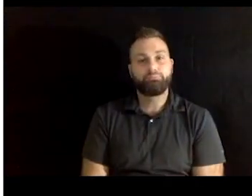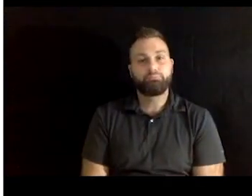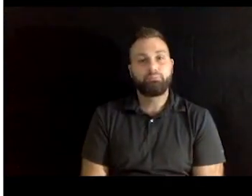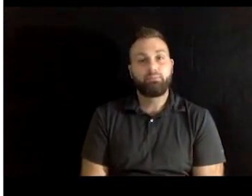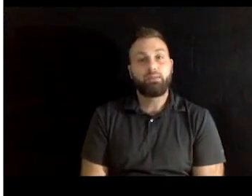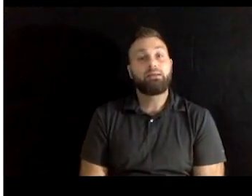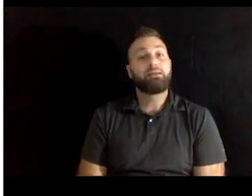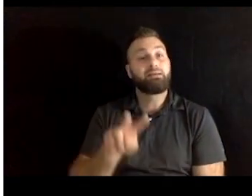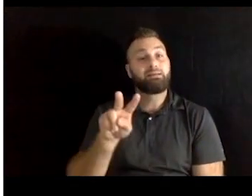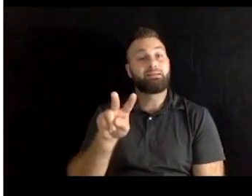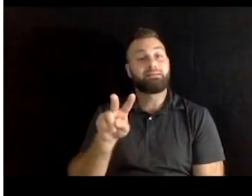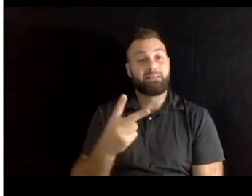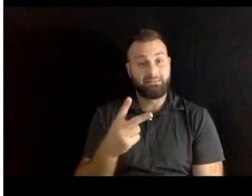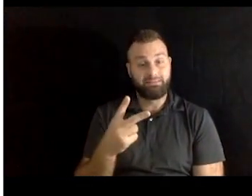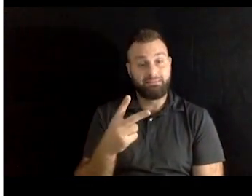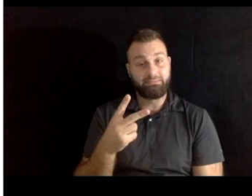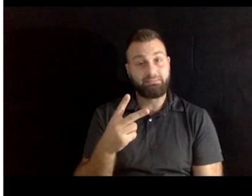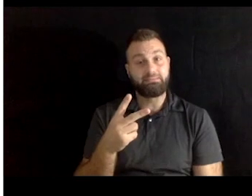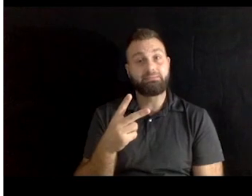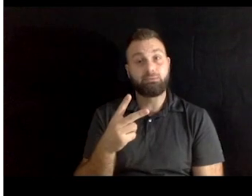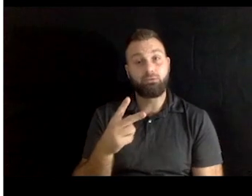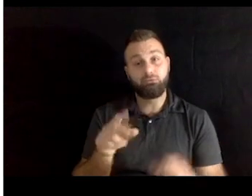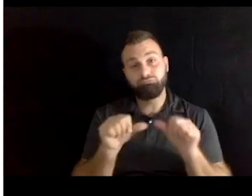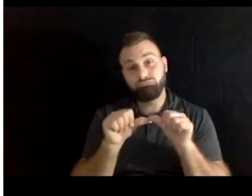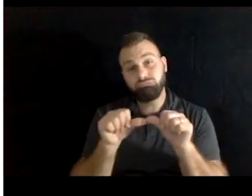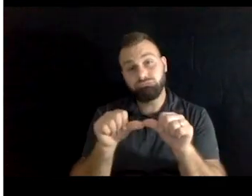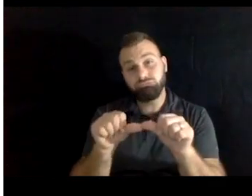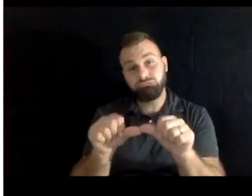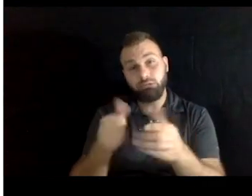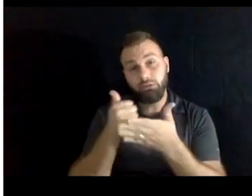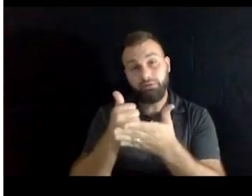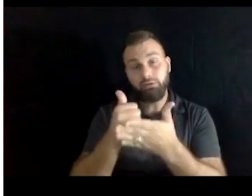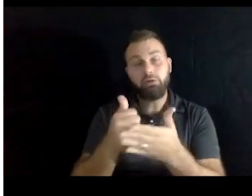duration interventions might be effective. So what was showing promise?